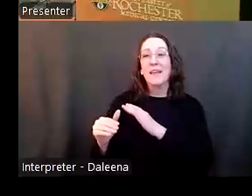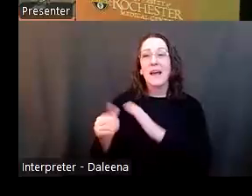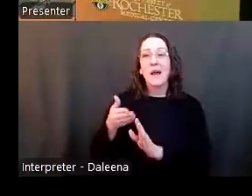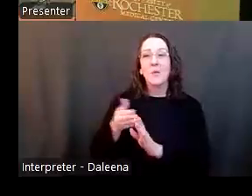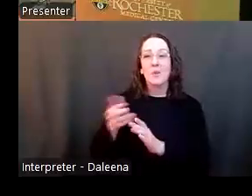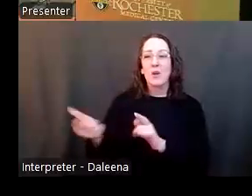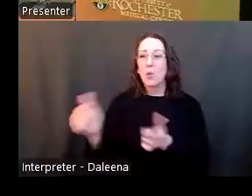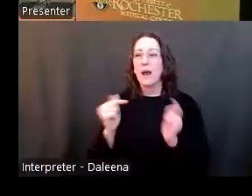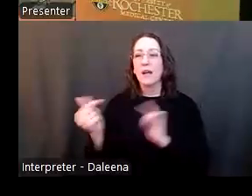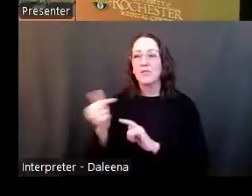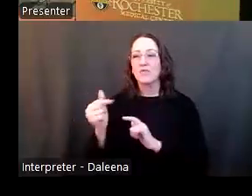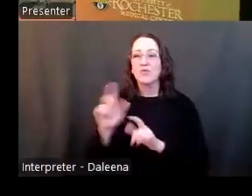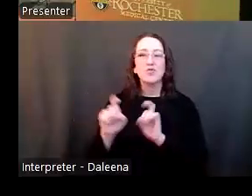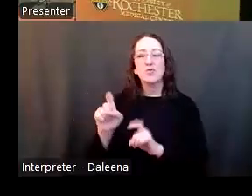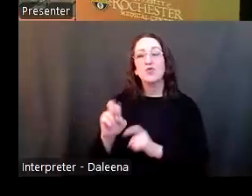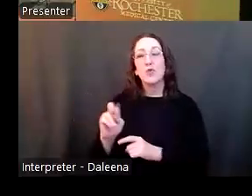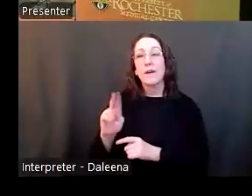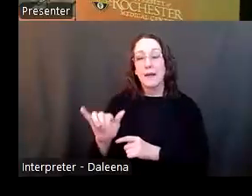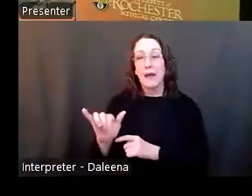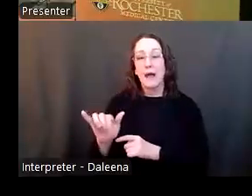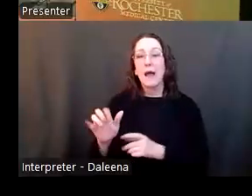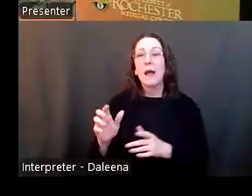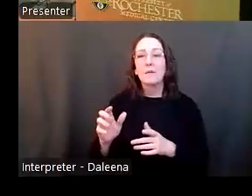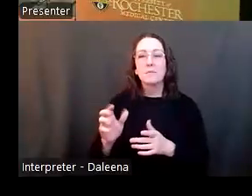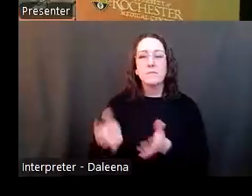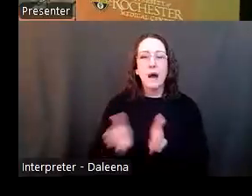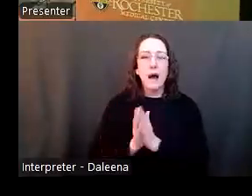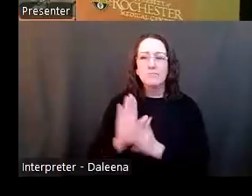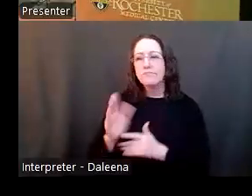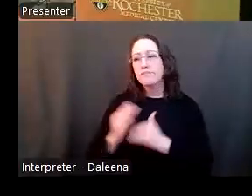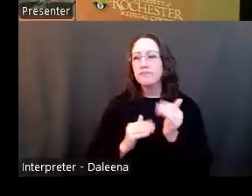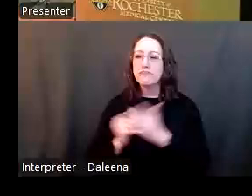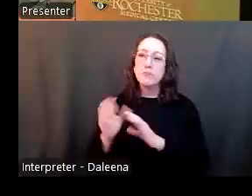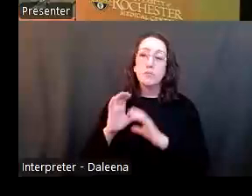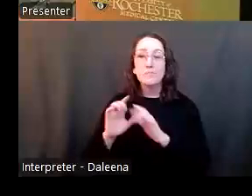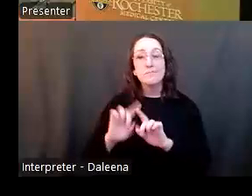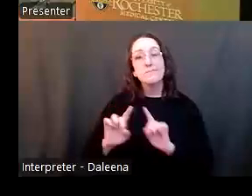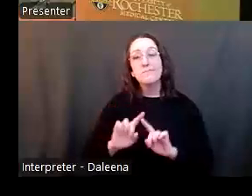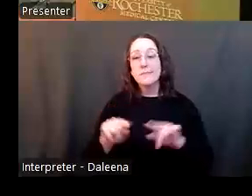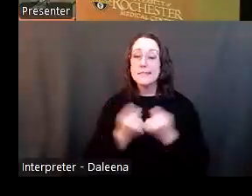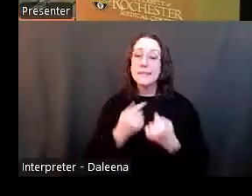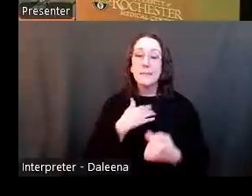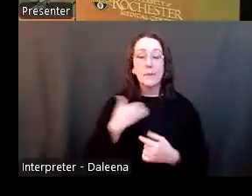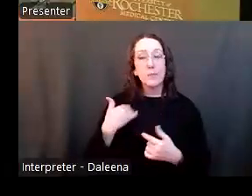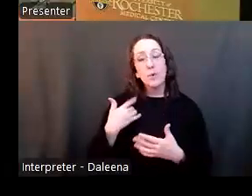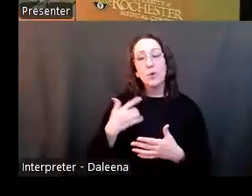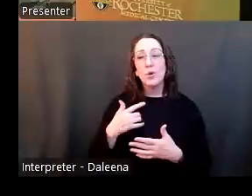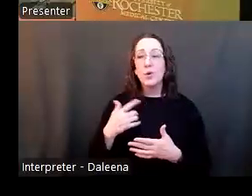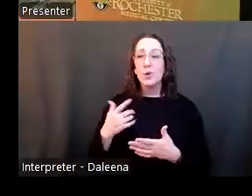survey um asking about their comfort communicating with different team members and um how comfortable